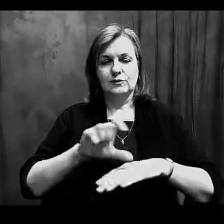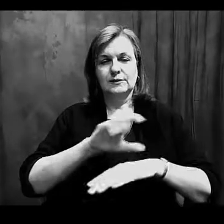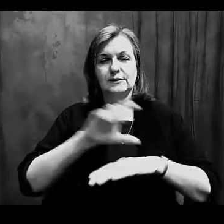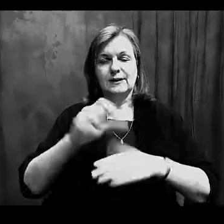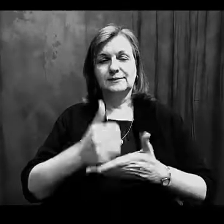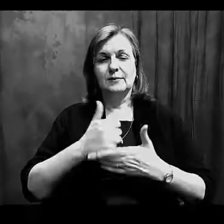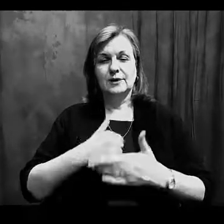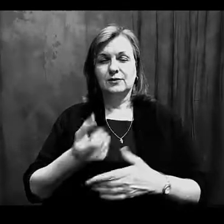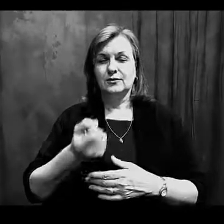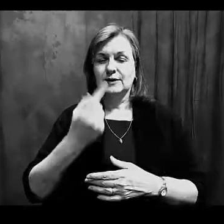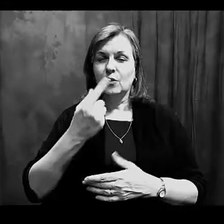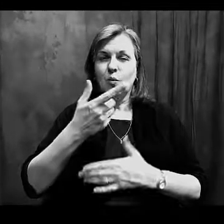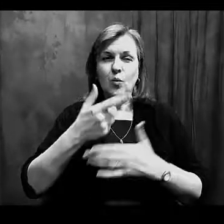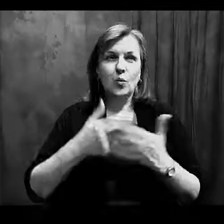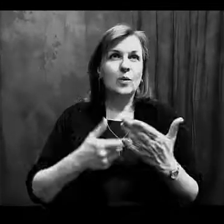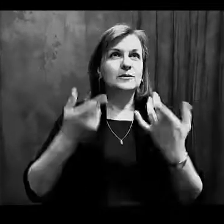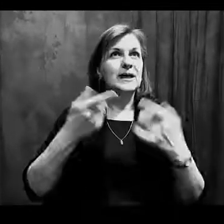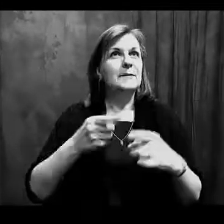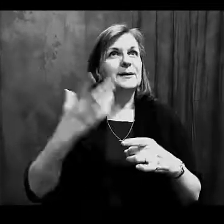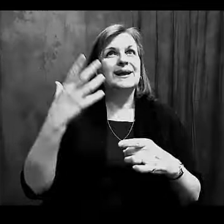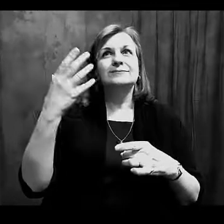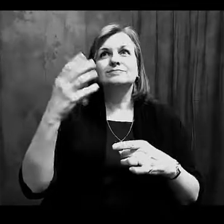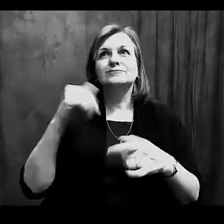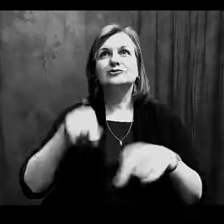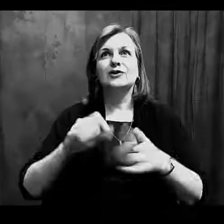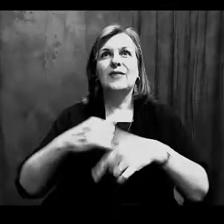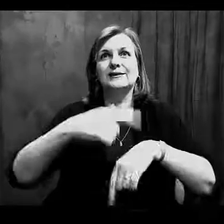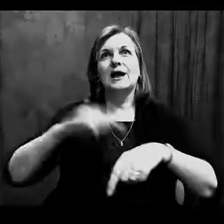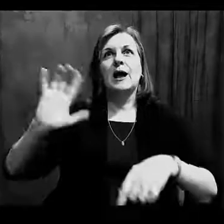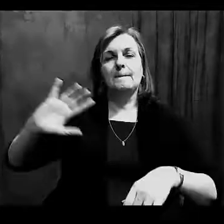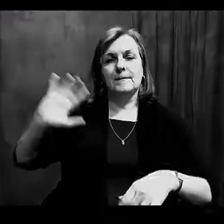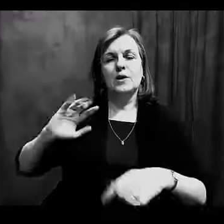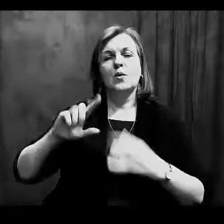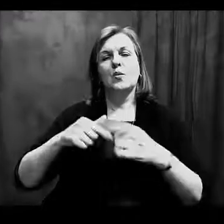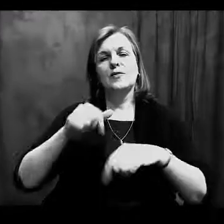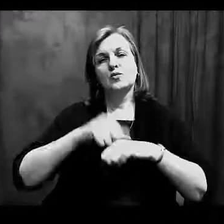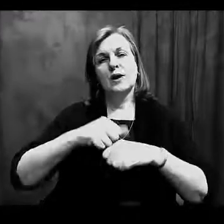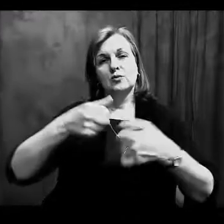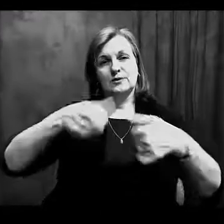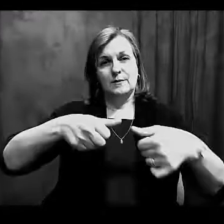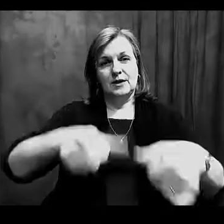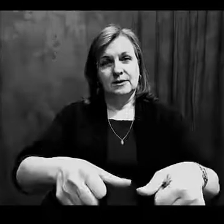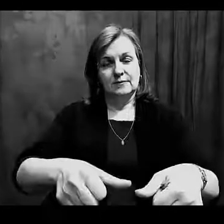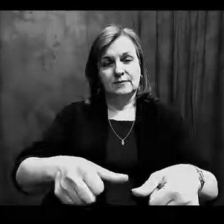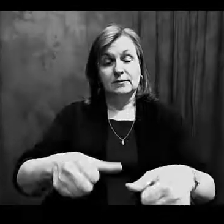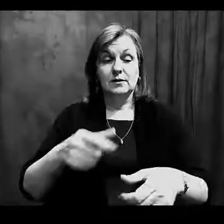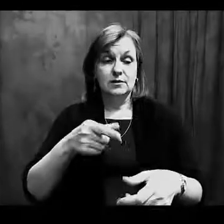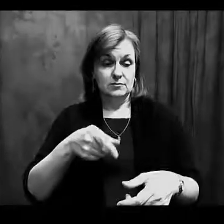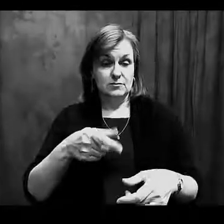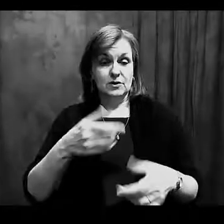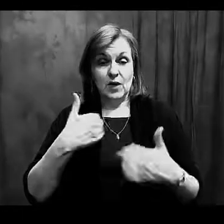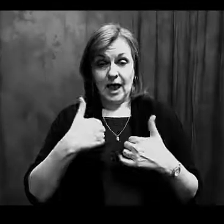environmental composition at the time the fossils were deposited - things like whether or not there was oxygen, sulfur composition